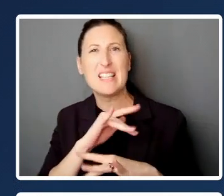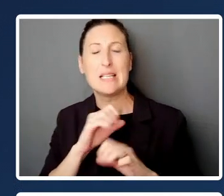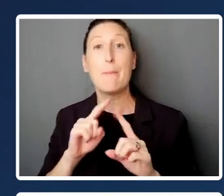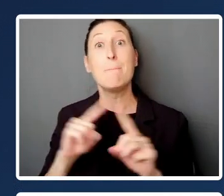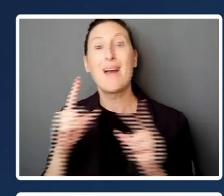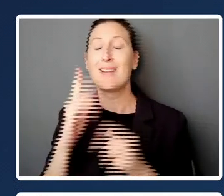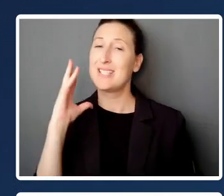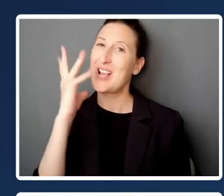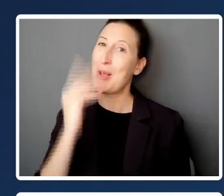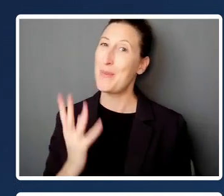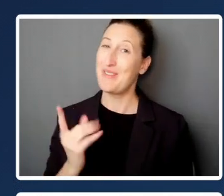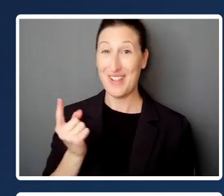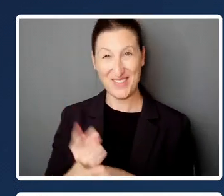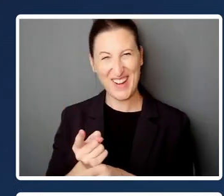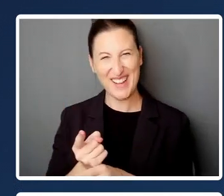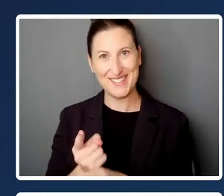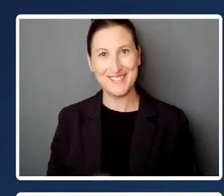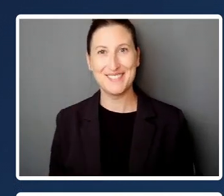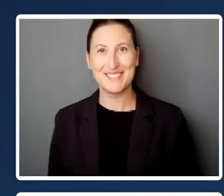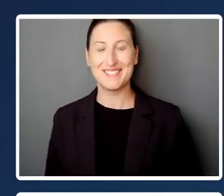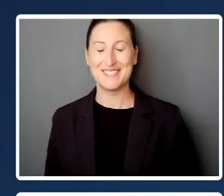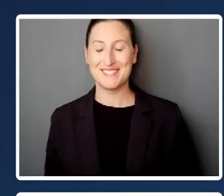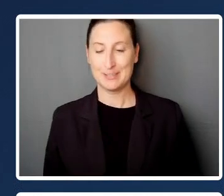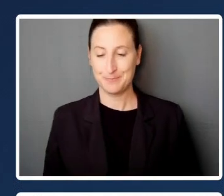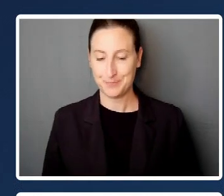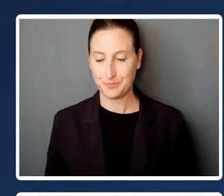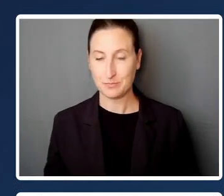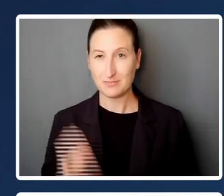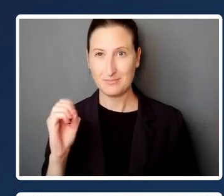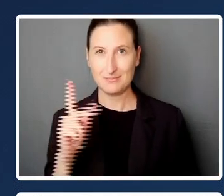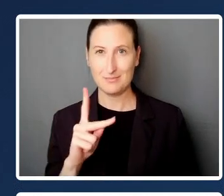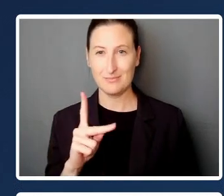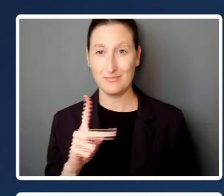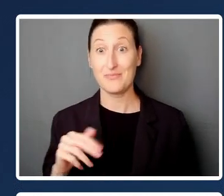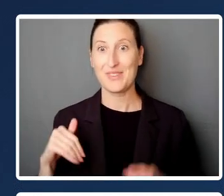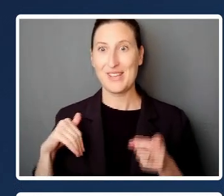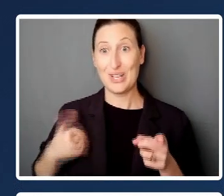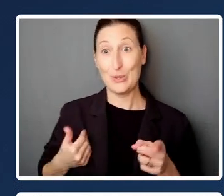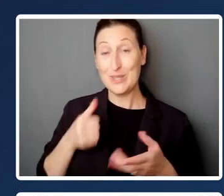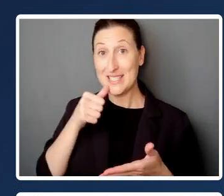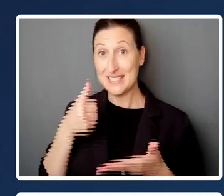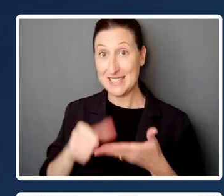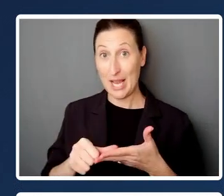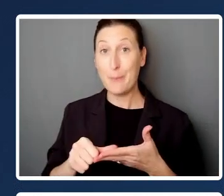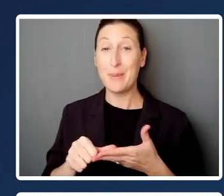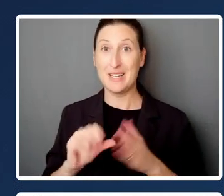So -- okay. So, the Youth Stamp Collective was a program I ran at the Postal Museum.